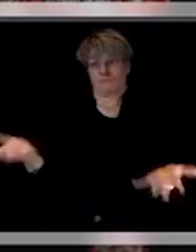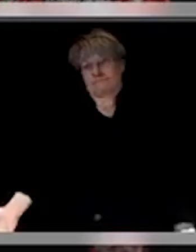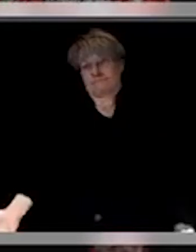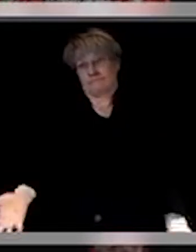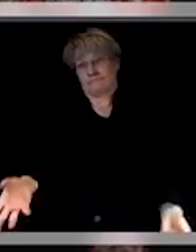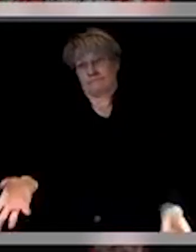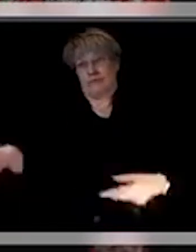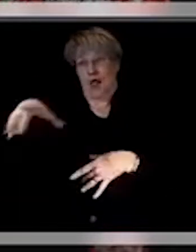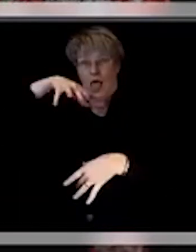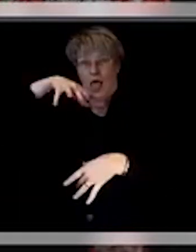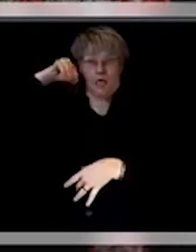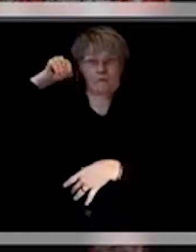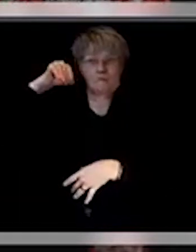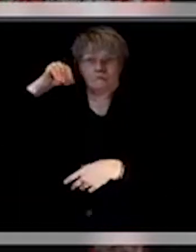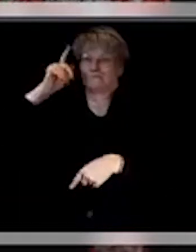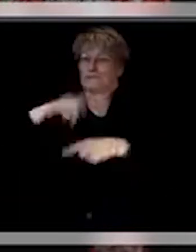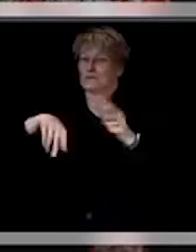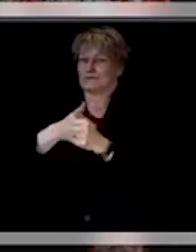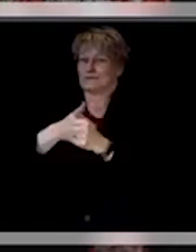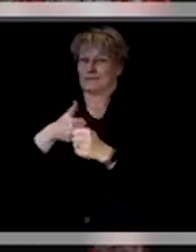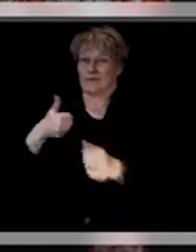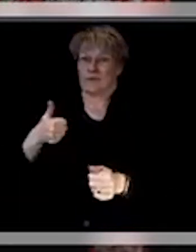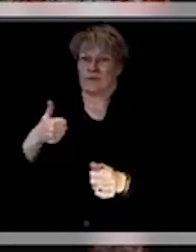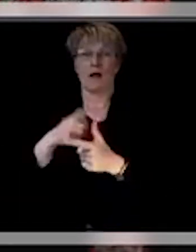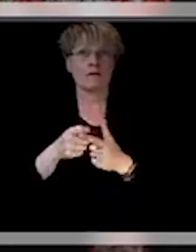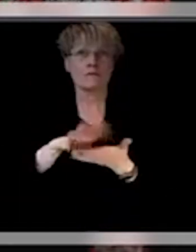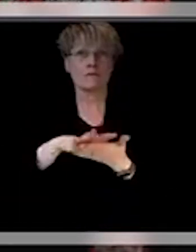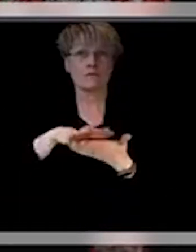breathe the smoke. Then we learned all about secondhand smoke and how it was detrimental